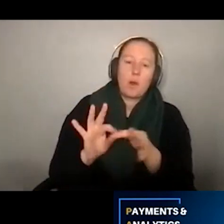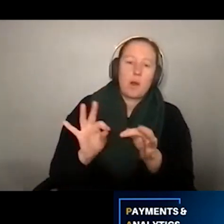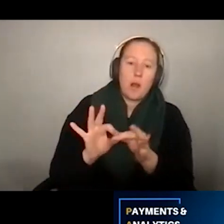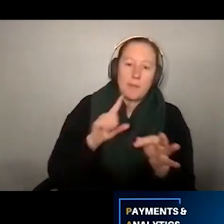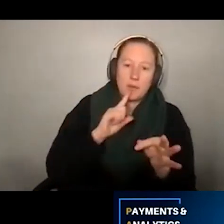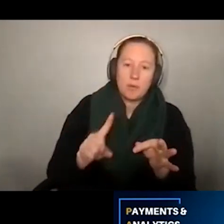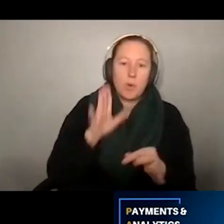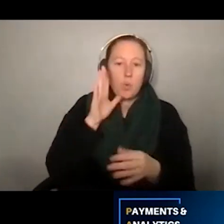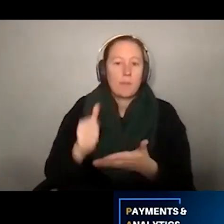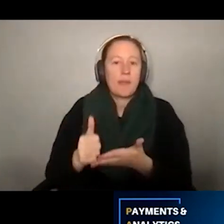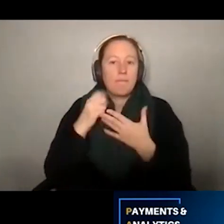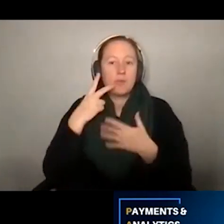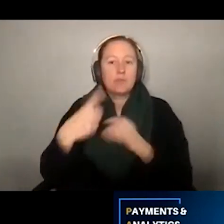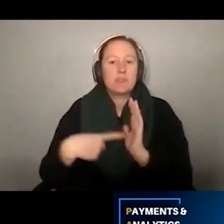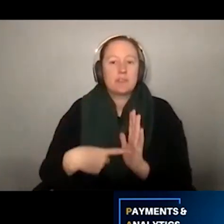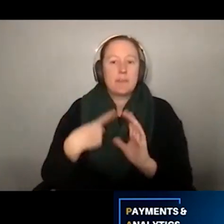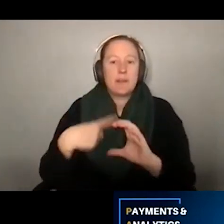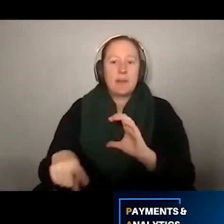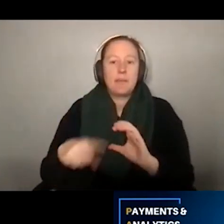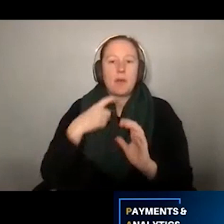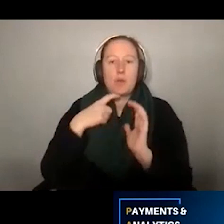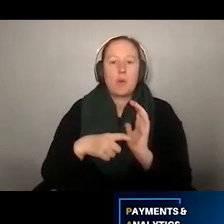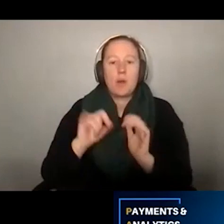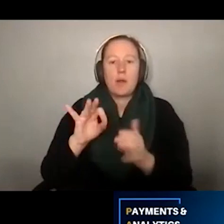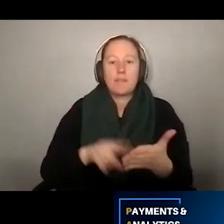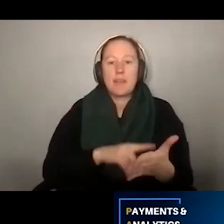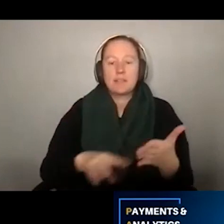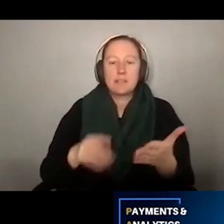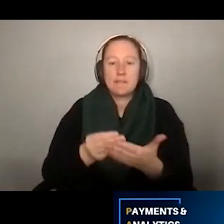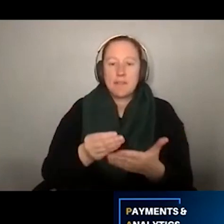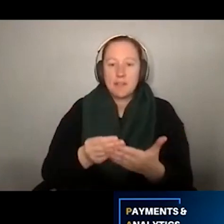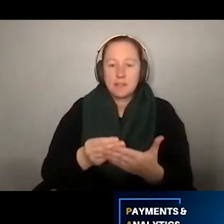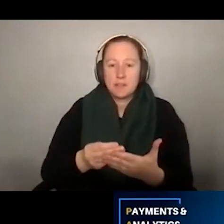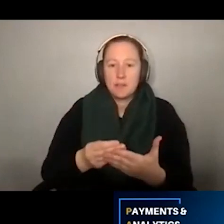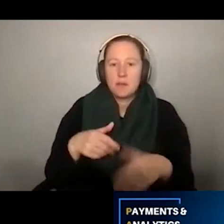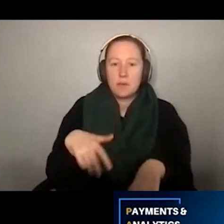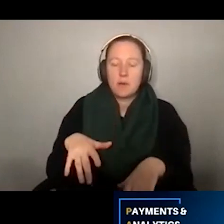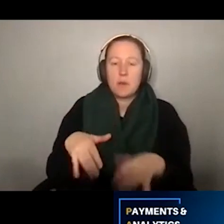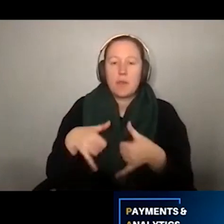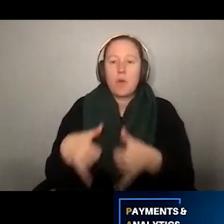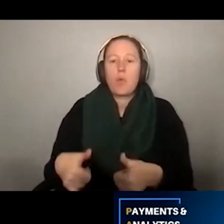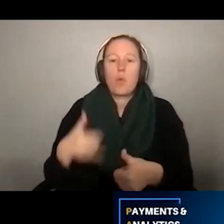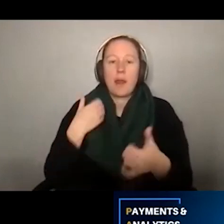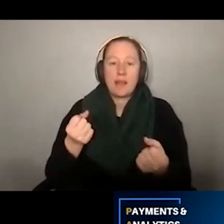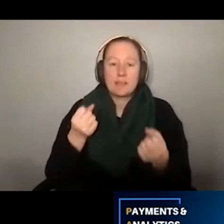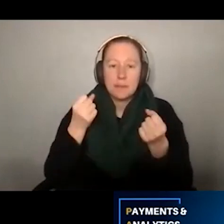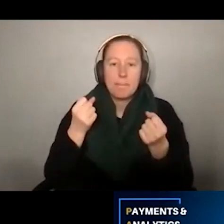be helpful to see a sample email notification of canceling funds where the award has multiple funding distributions